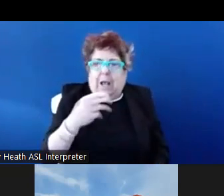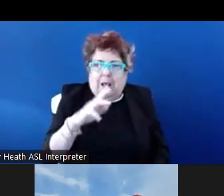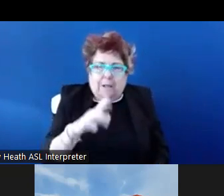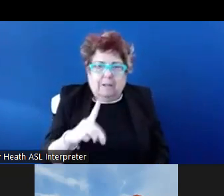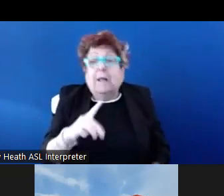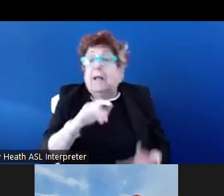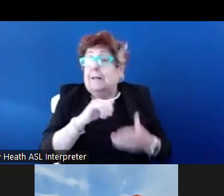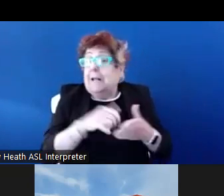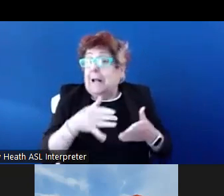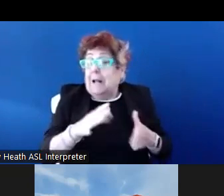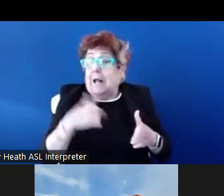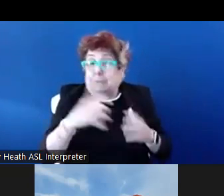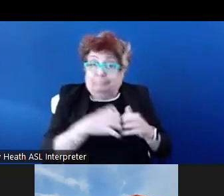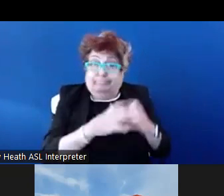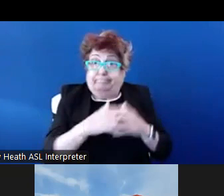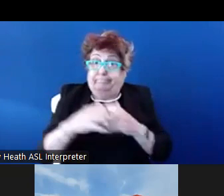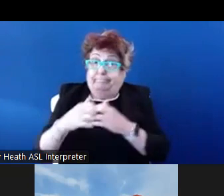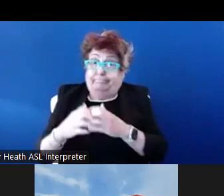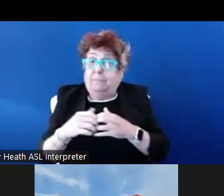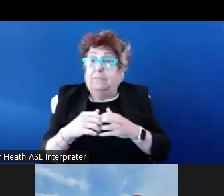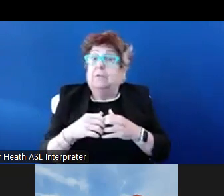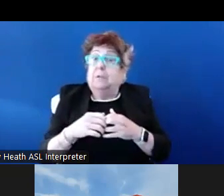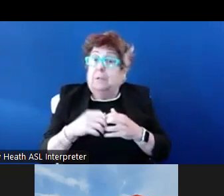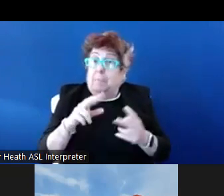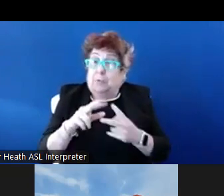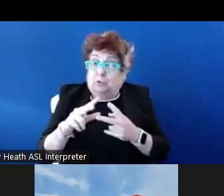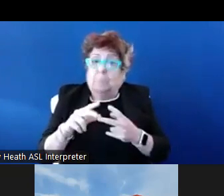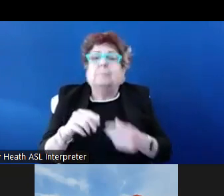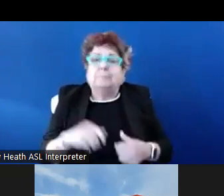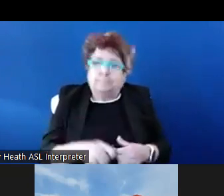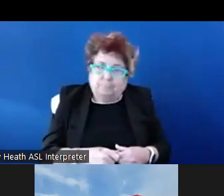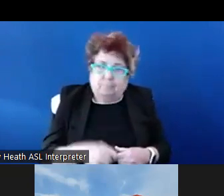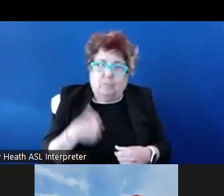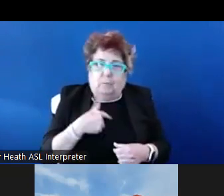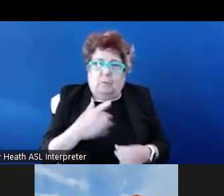almost 2 years ago, we formally launched the Housing and Services Resource Center,